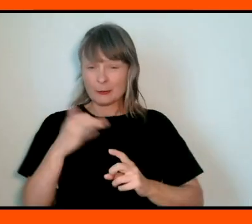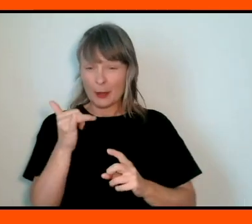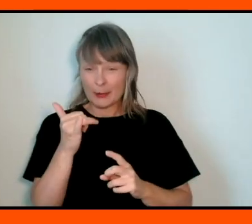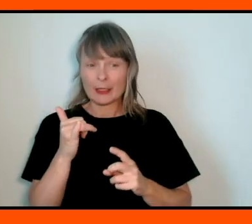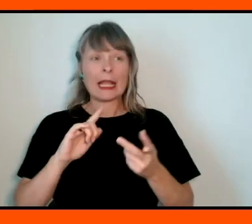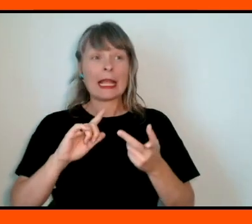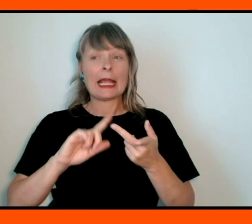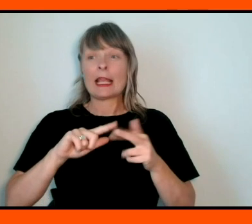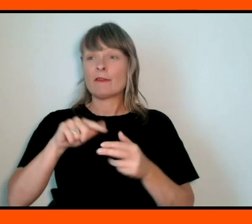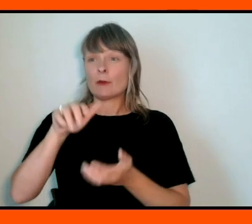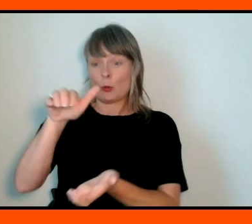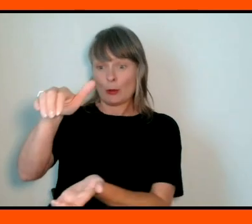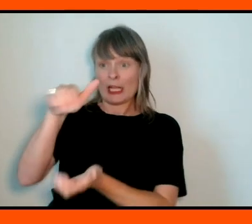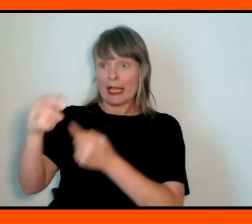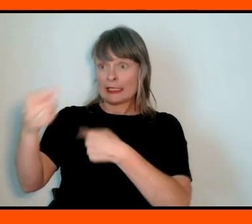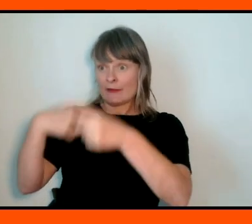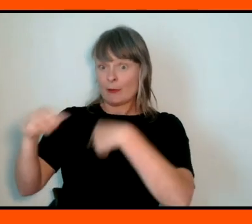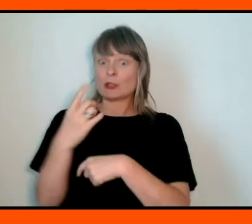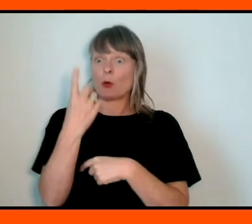how the public answers question on another topic.